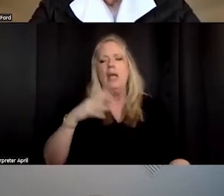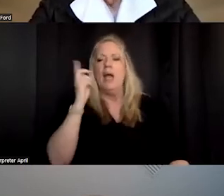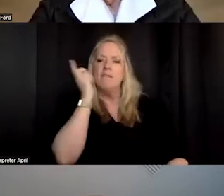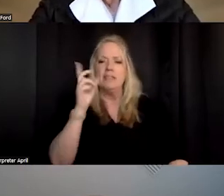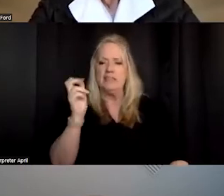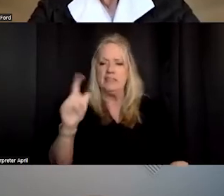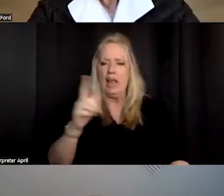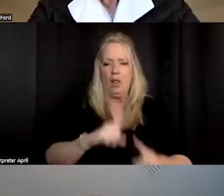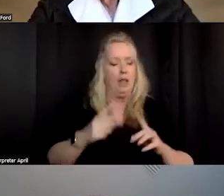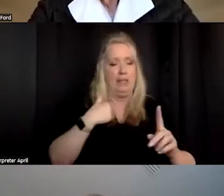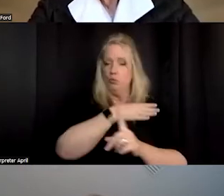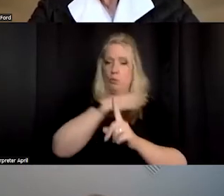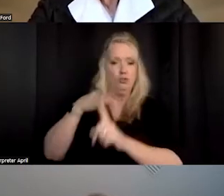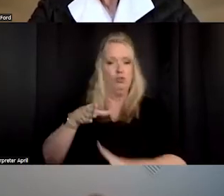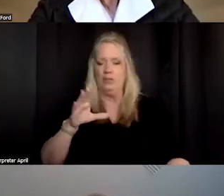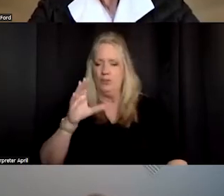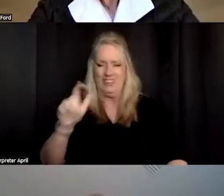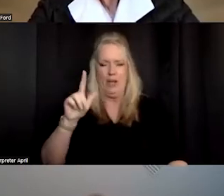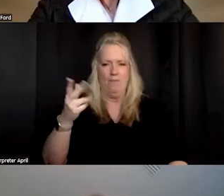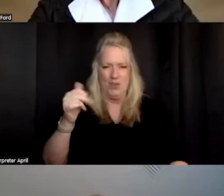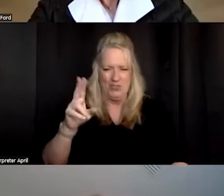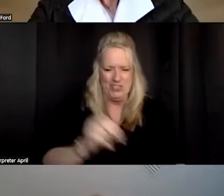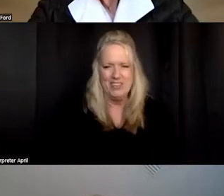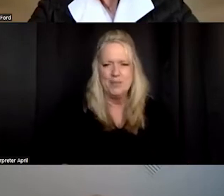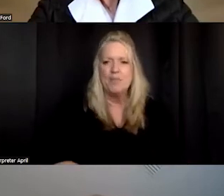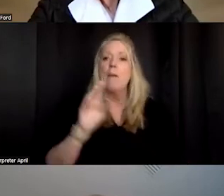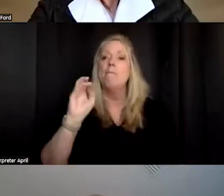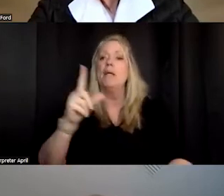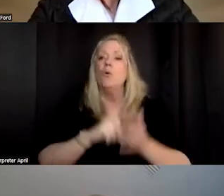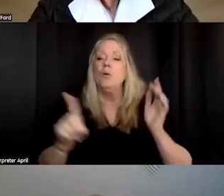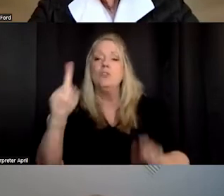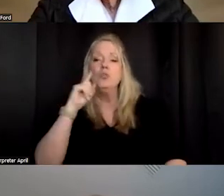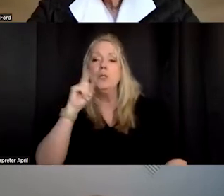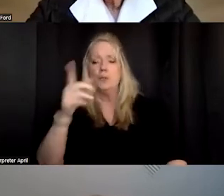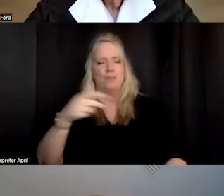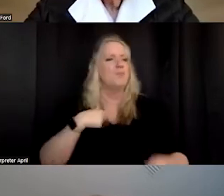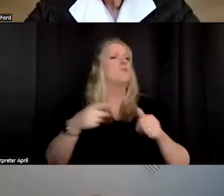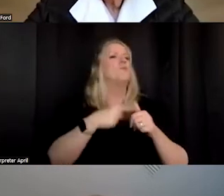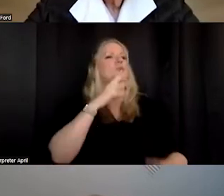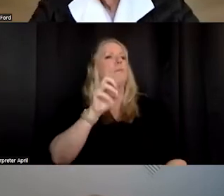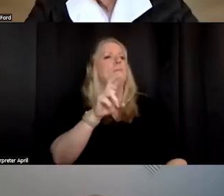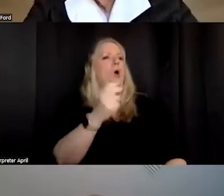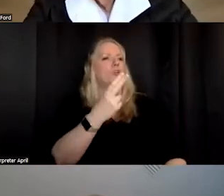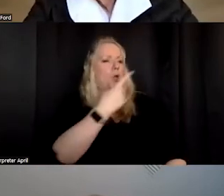TO THE CELL PHONES. MICHAEL, WHAT DID YOU HEAR? >> FIRST LET ME SAY, MARSHA YOU AND I GRADUATED